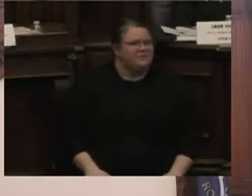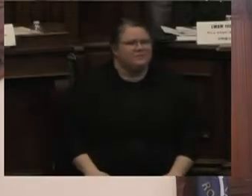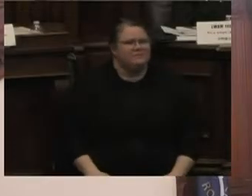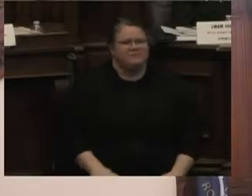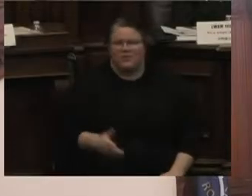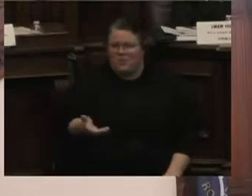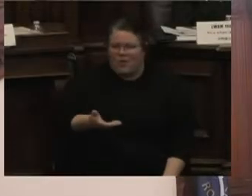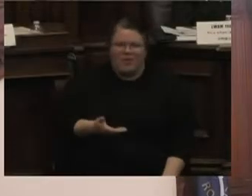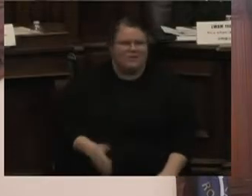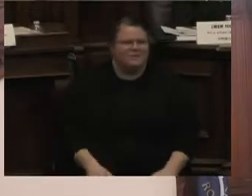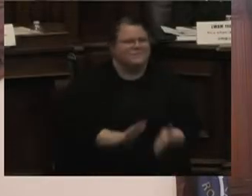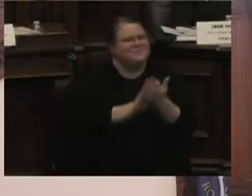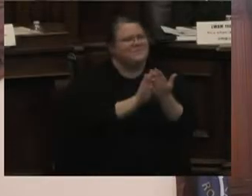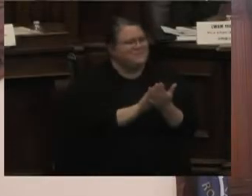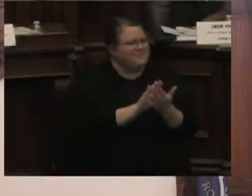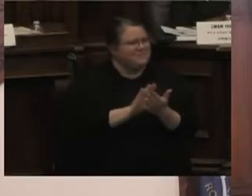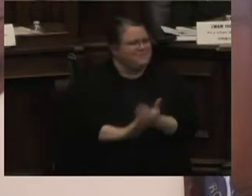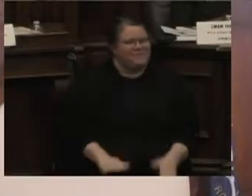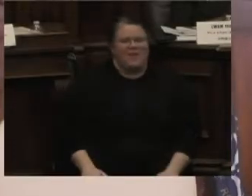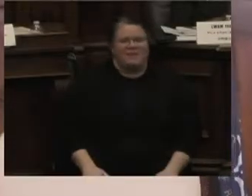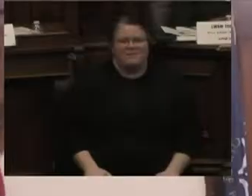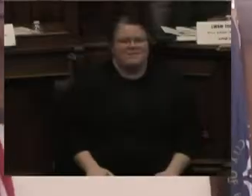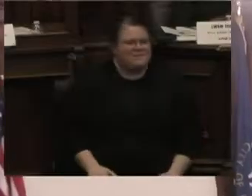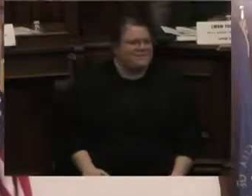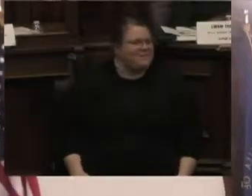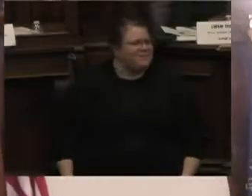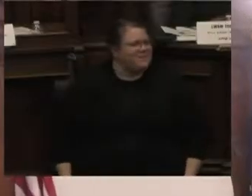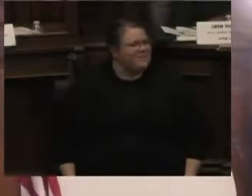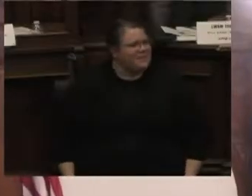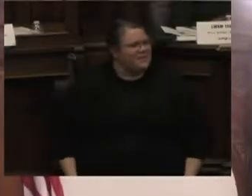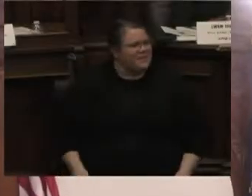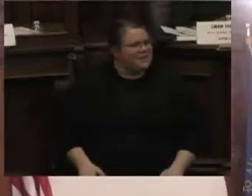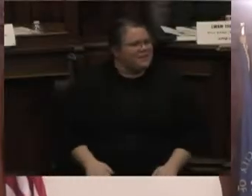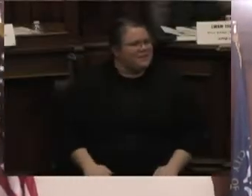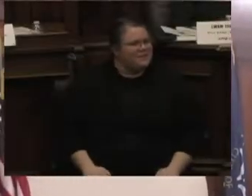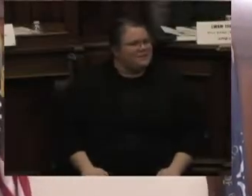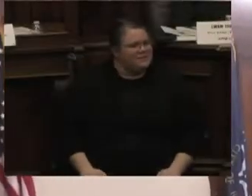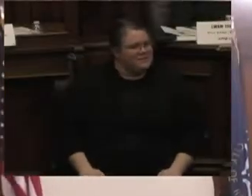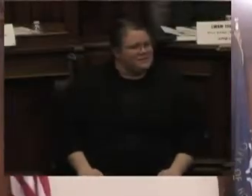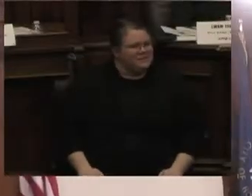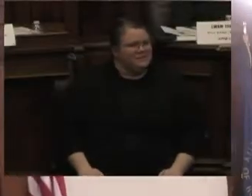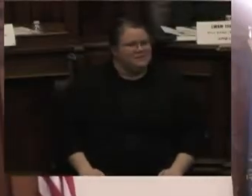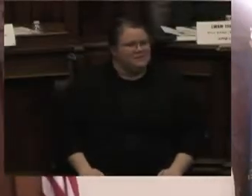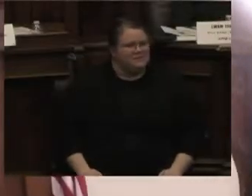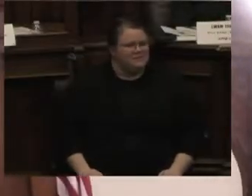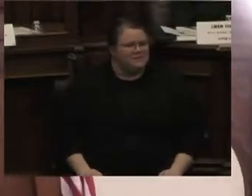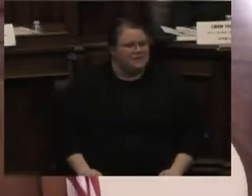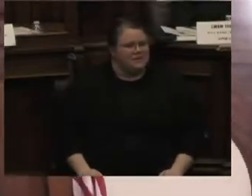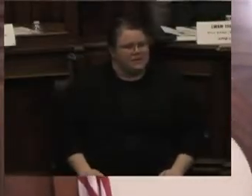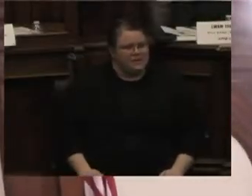welcome. And thank you for outstanding report, as usual.